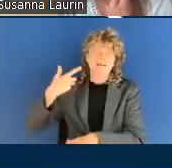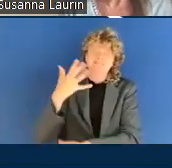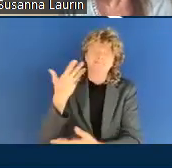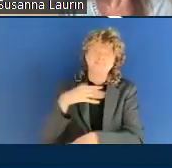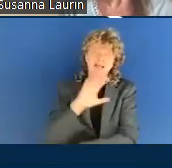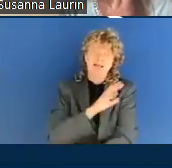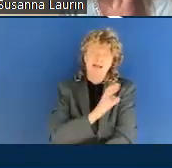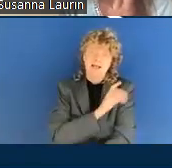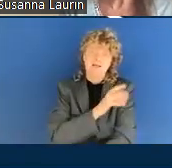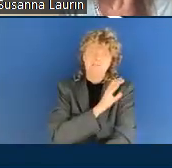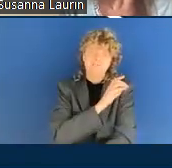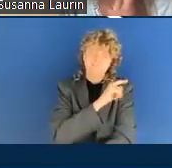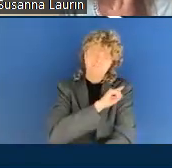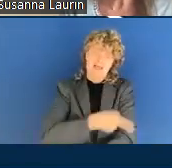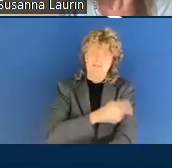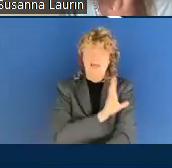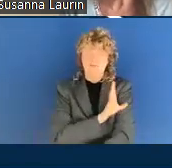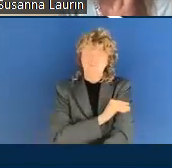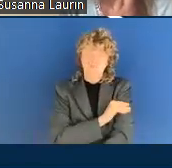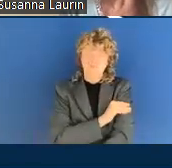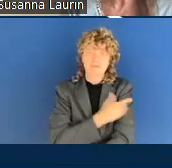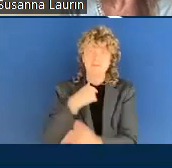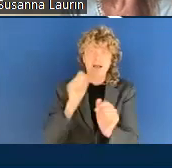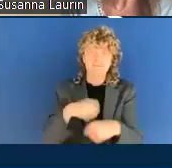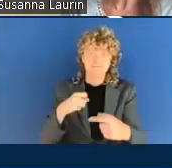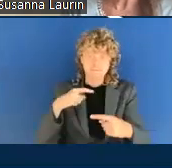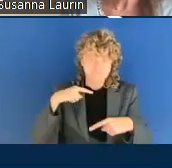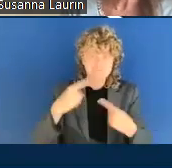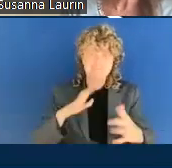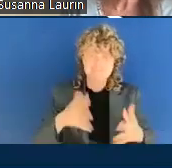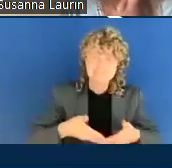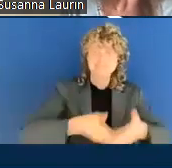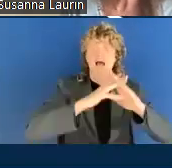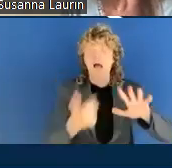European M-Enabling Forum early 2023. At least that's what we are planning for now.